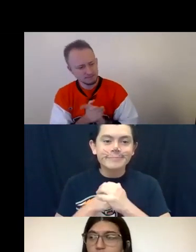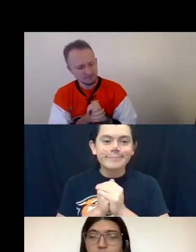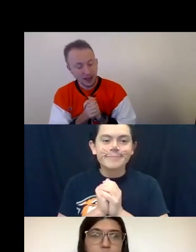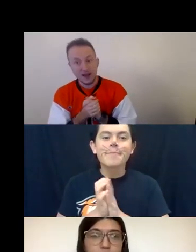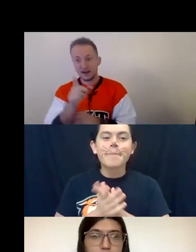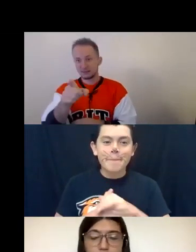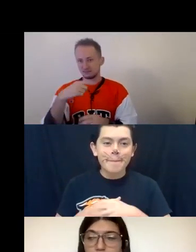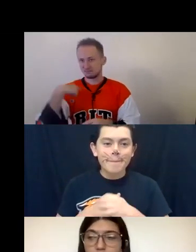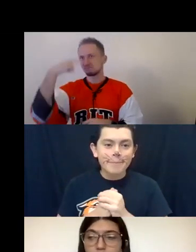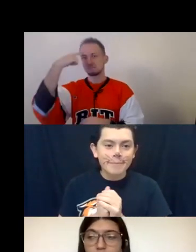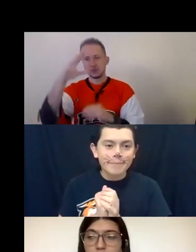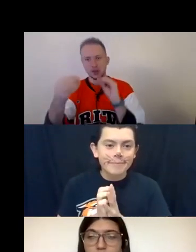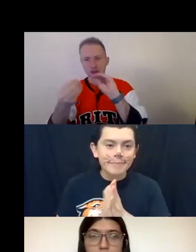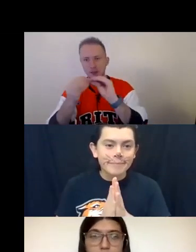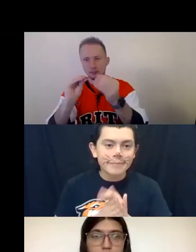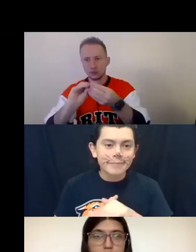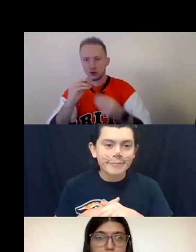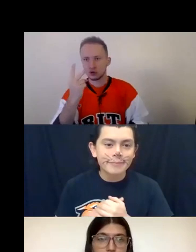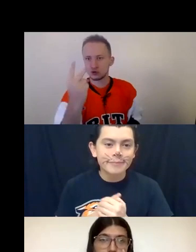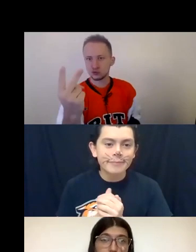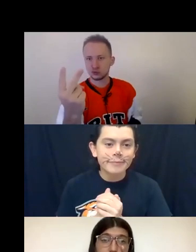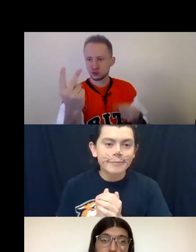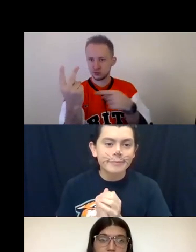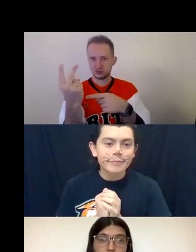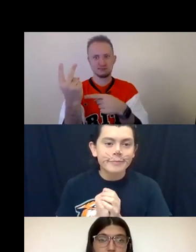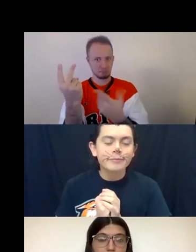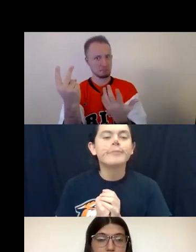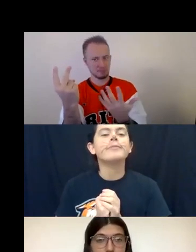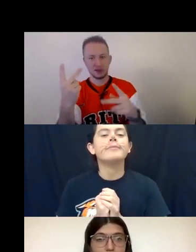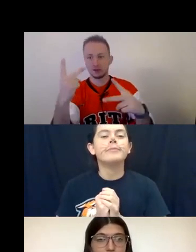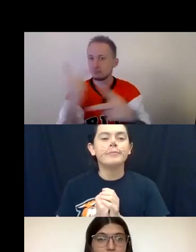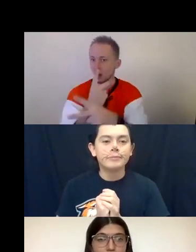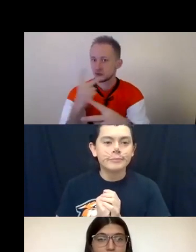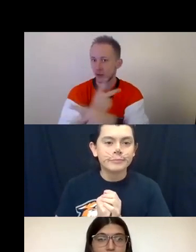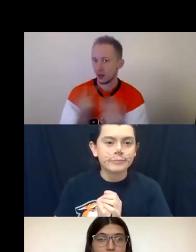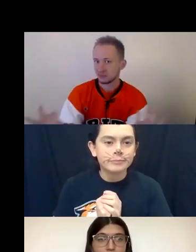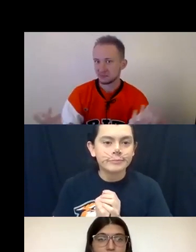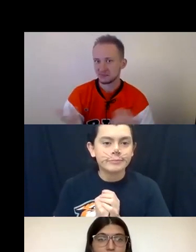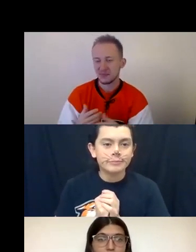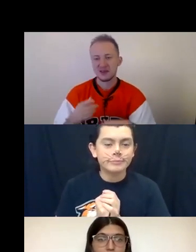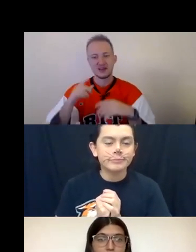Oh, how about the number two? It is also used in the sign will apply -- sign multiply.